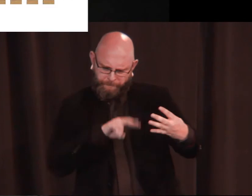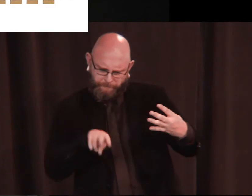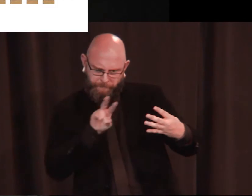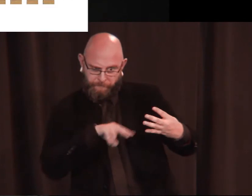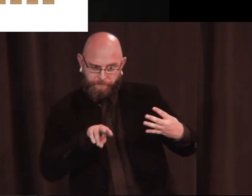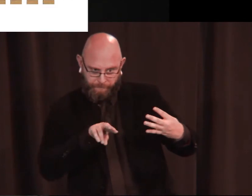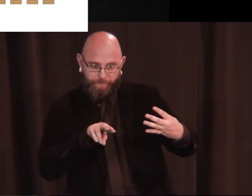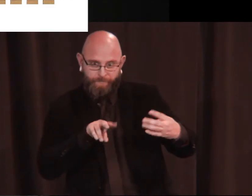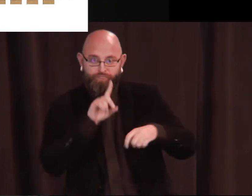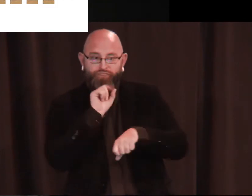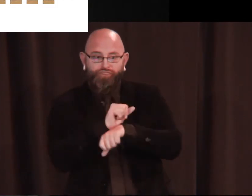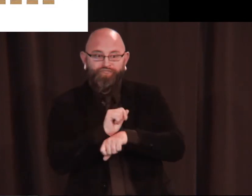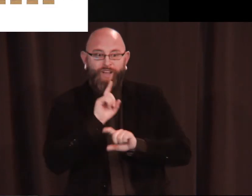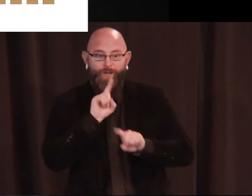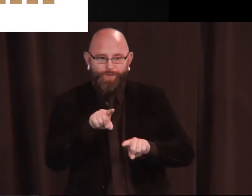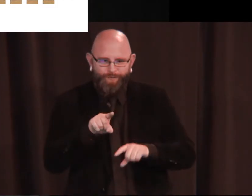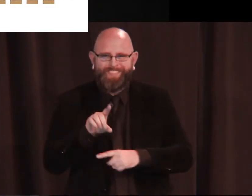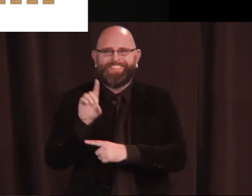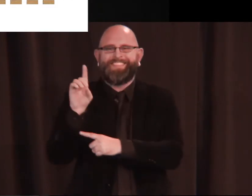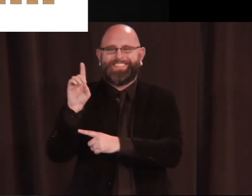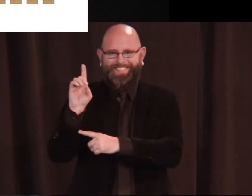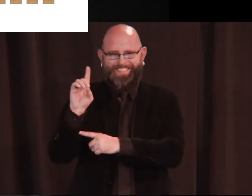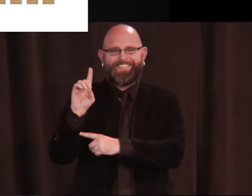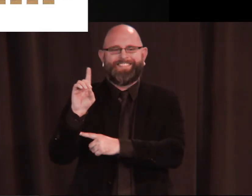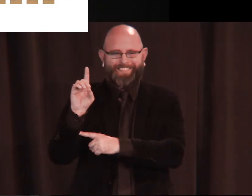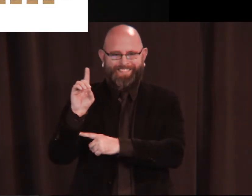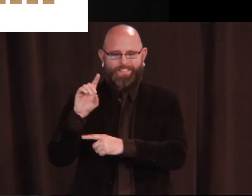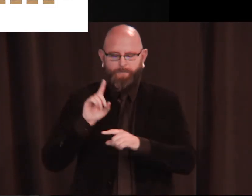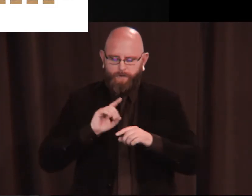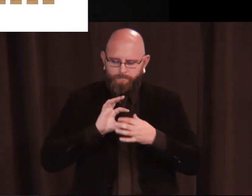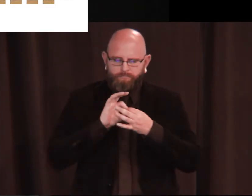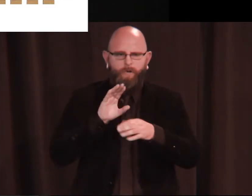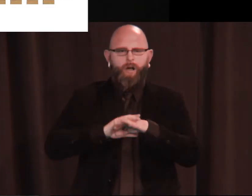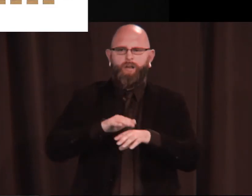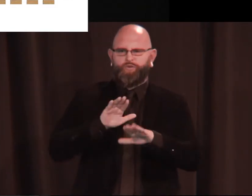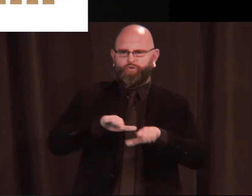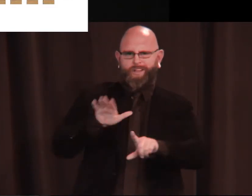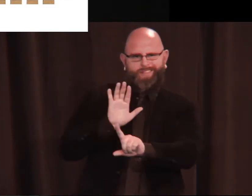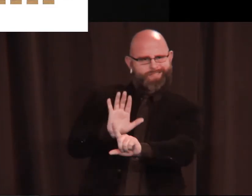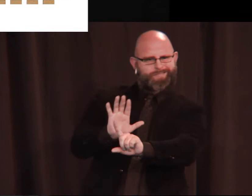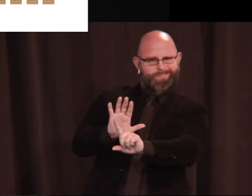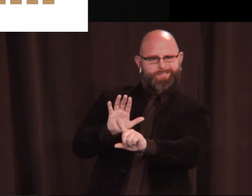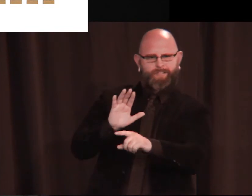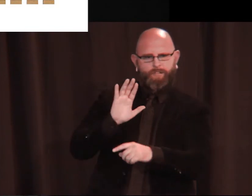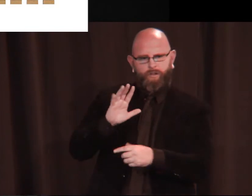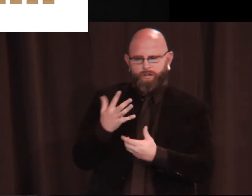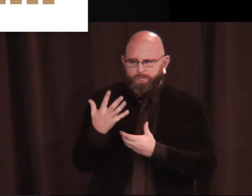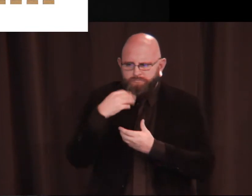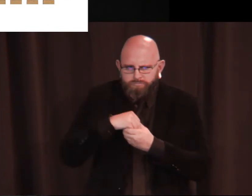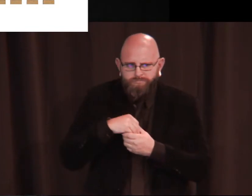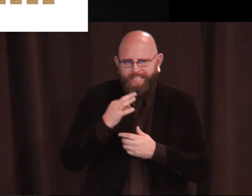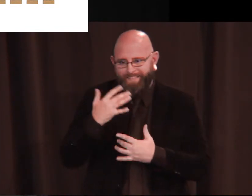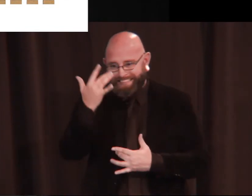the answer the parents told us was child state most of the time, particularly if the child was sick or just was having cranky that day,